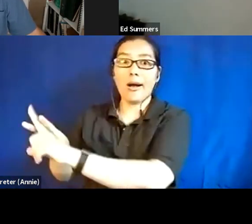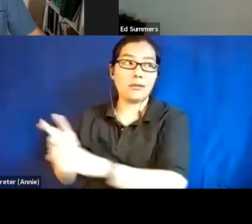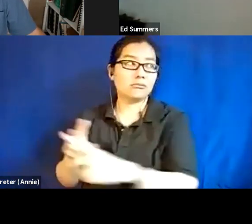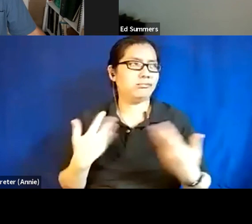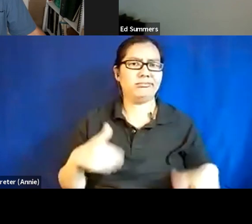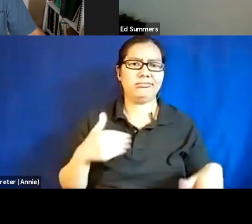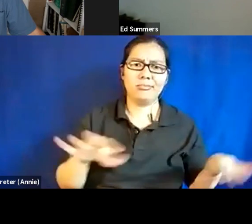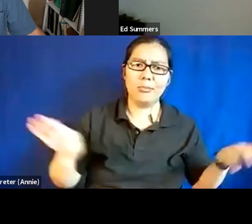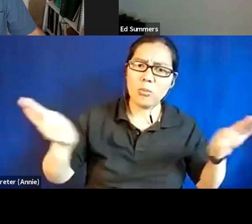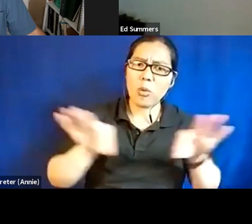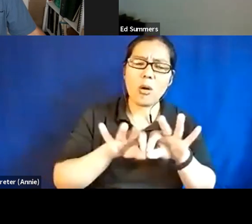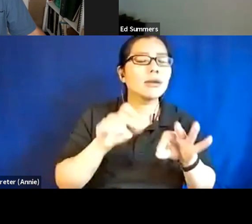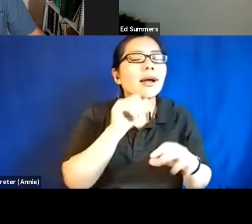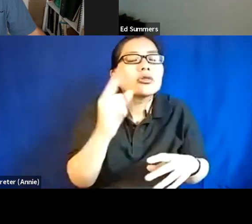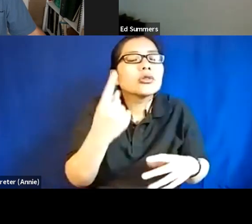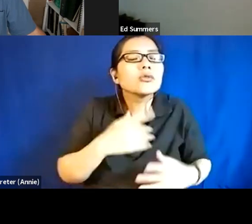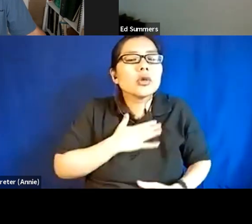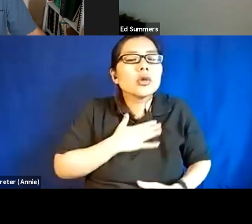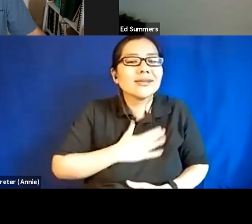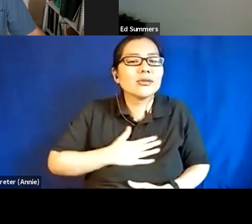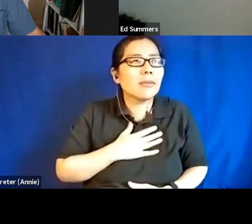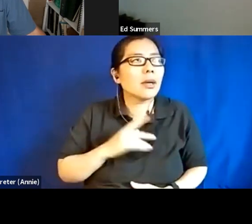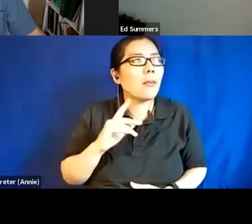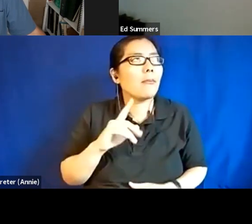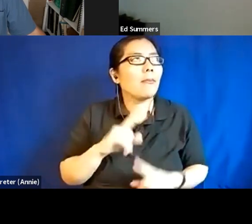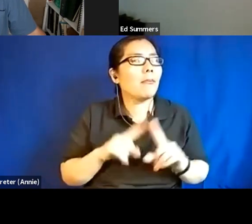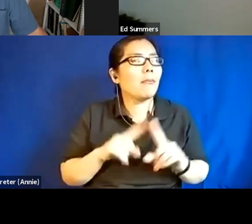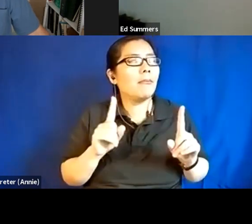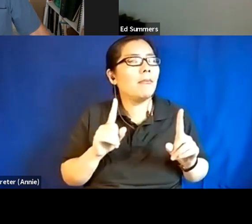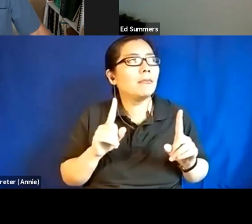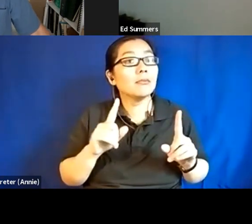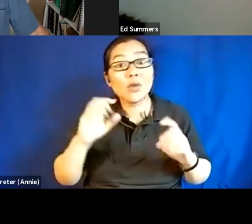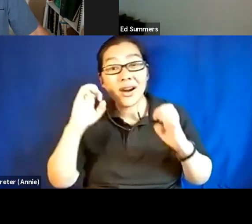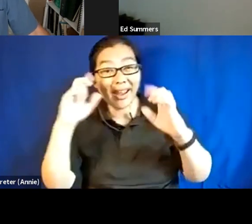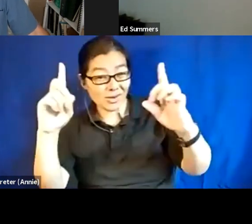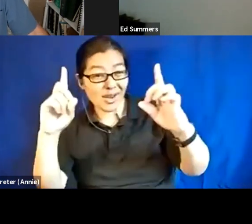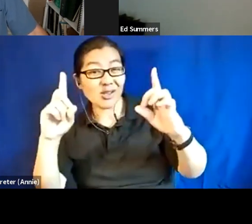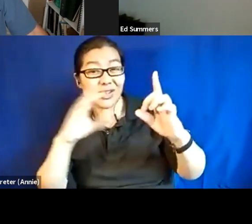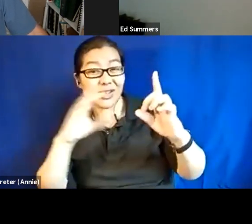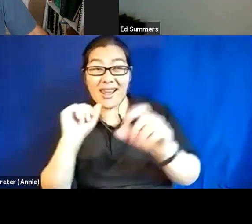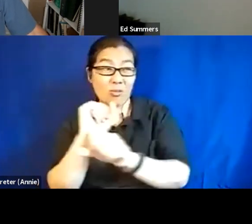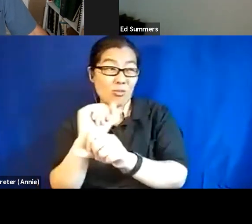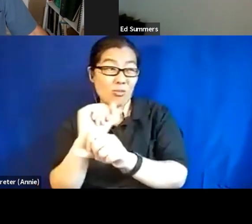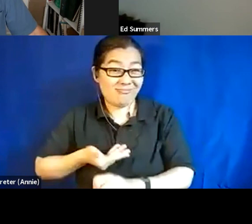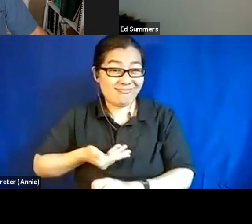enjoyment. Not just entertainment, but education and employment as well, we need